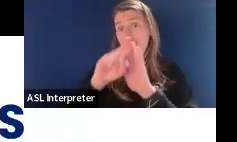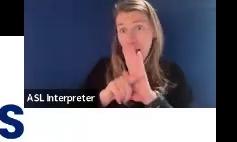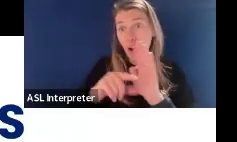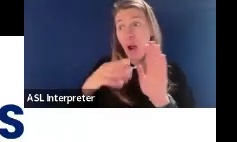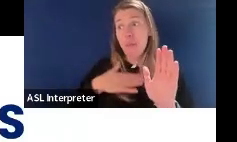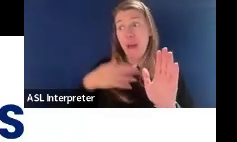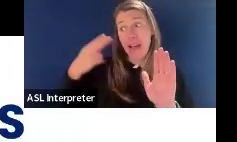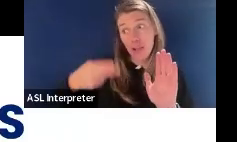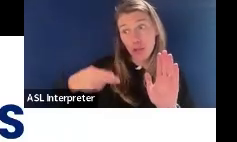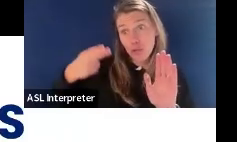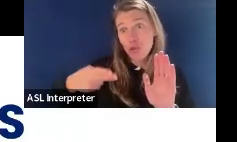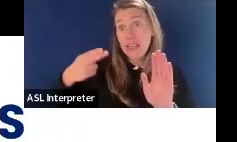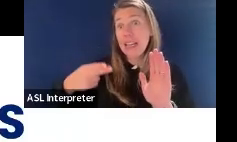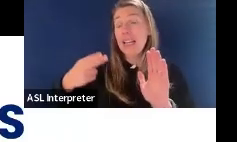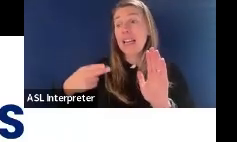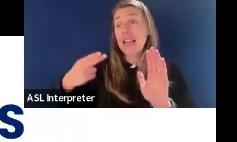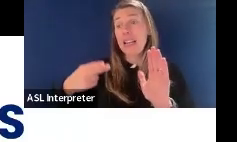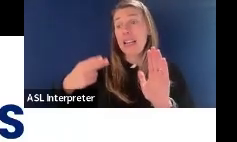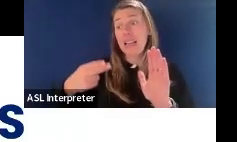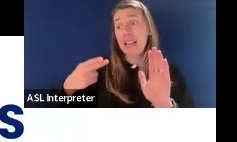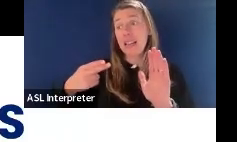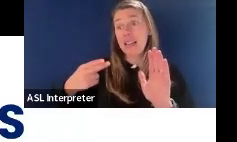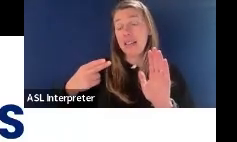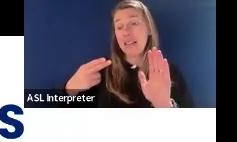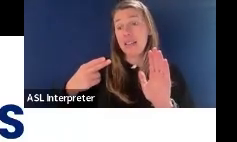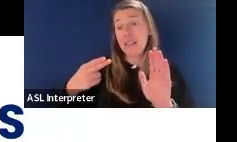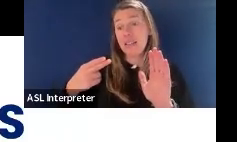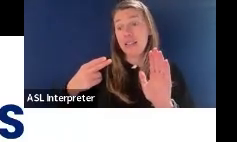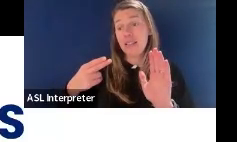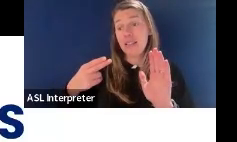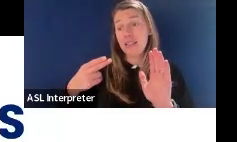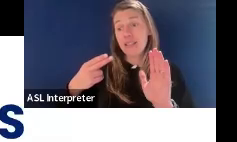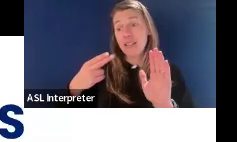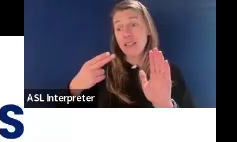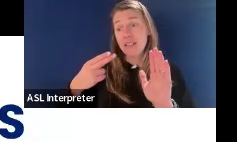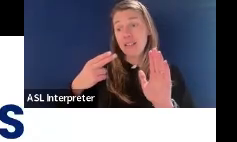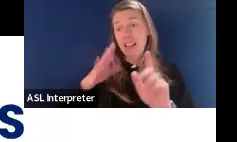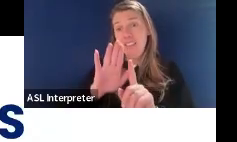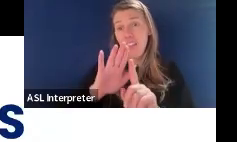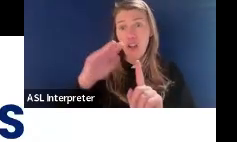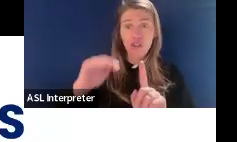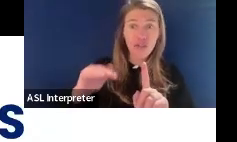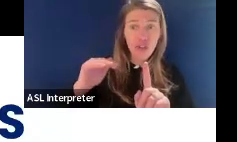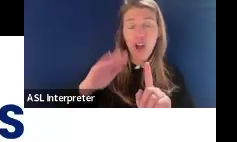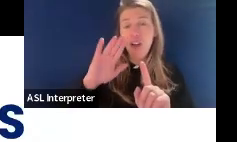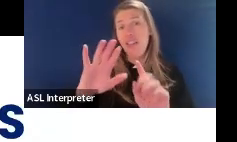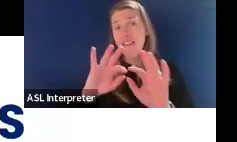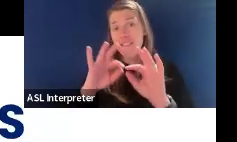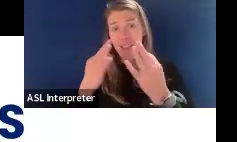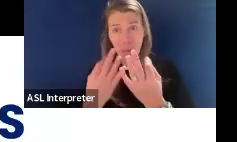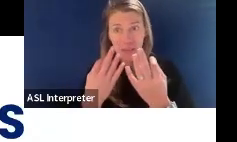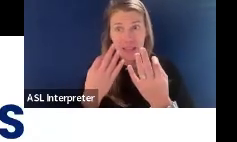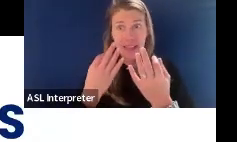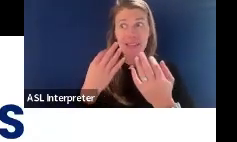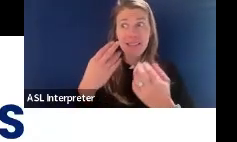and history of their in their child's or loved ones medical history.